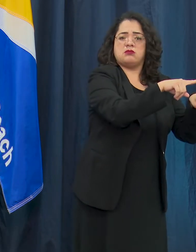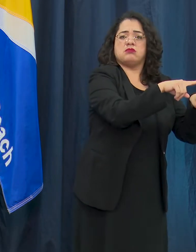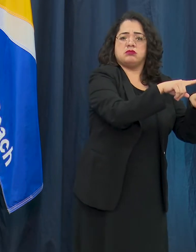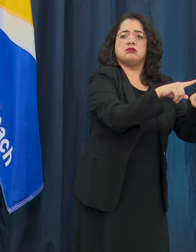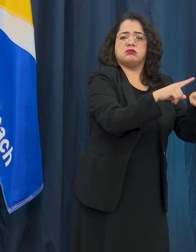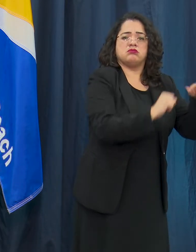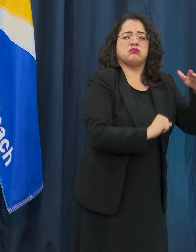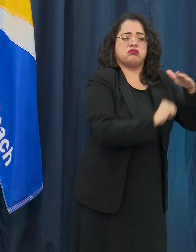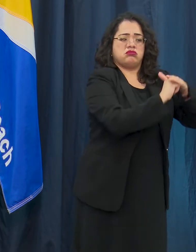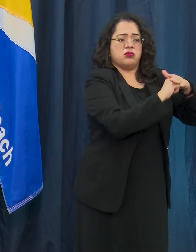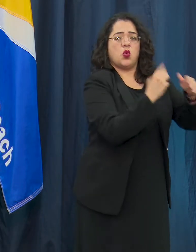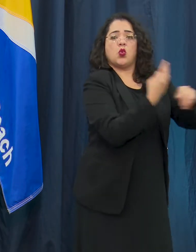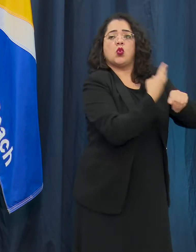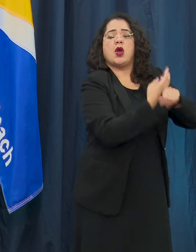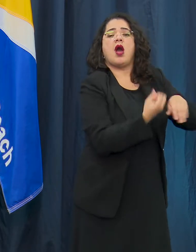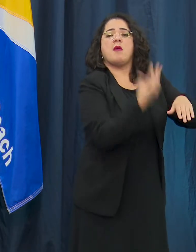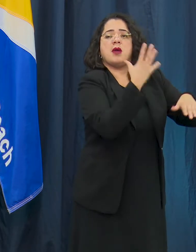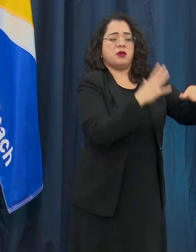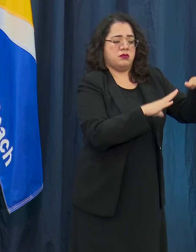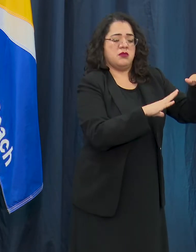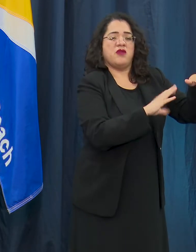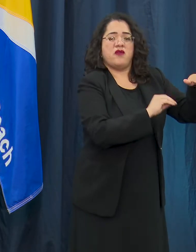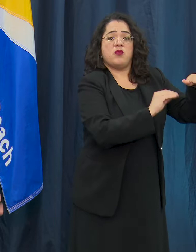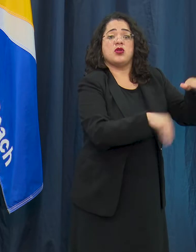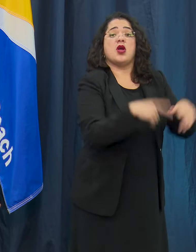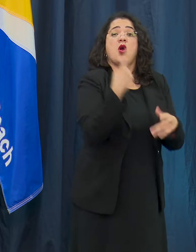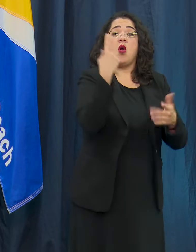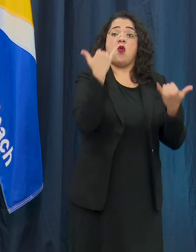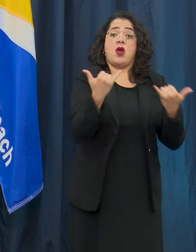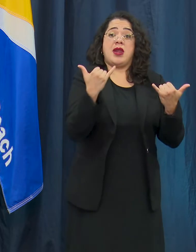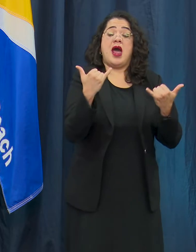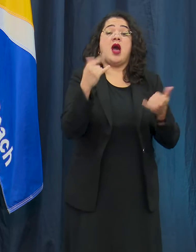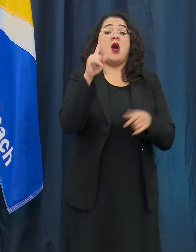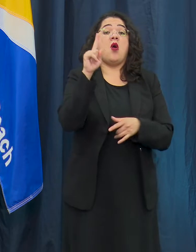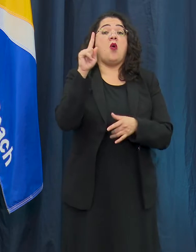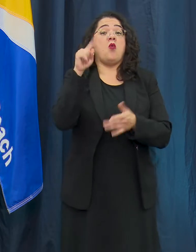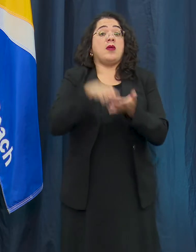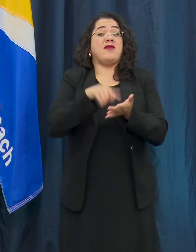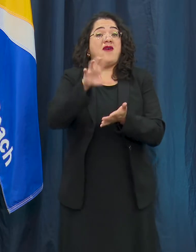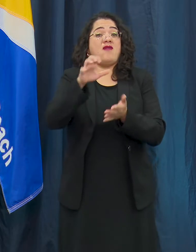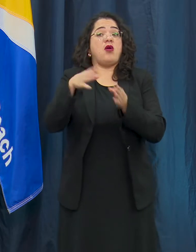beds that are available generally citywide. We've given out over